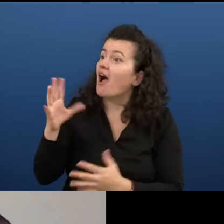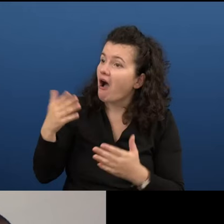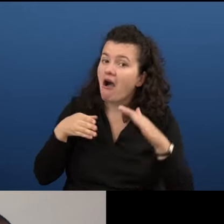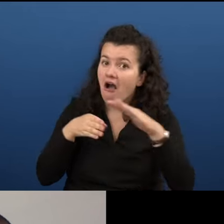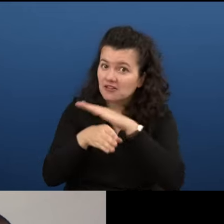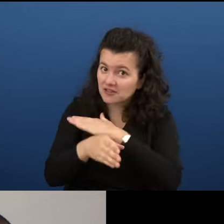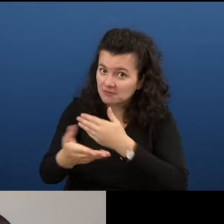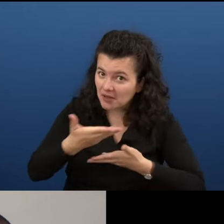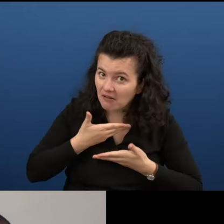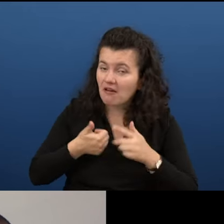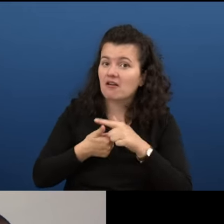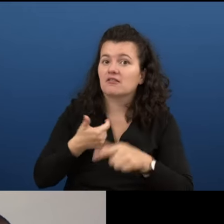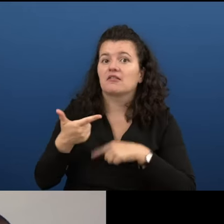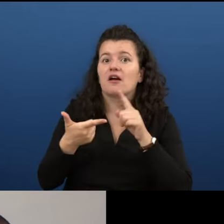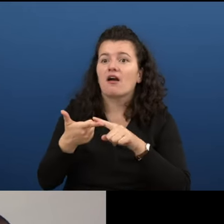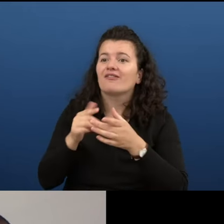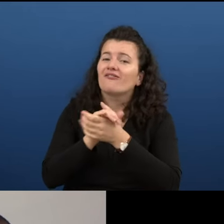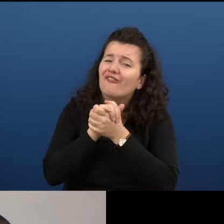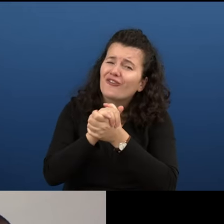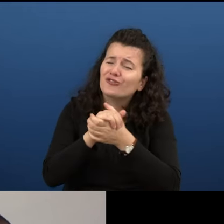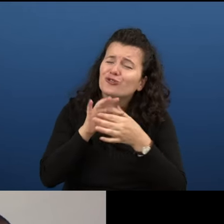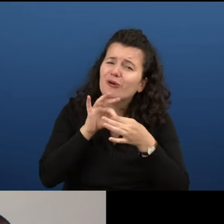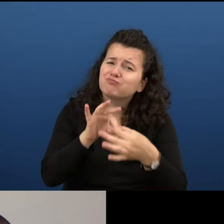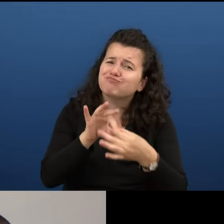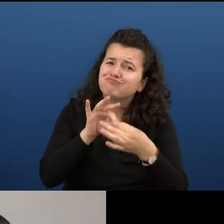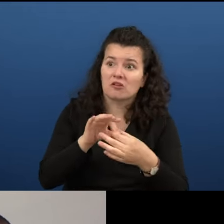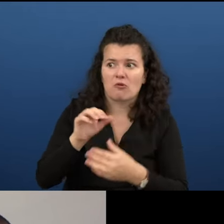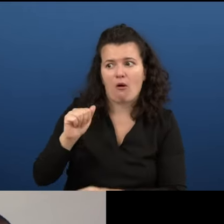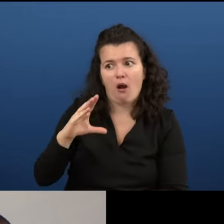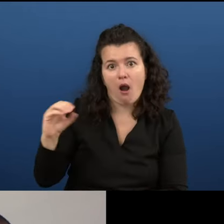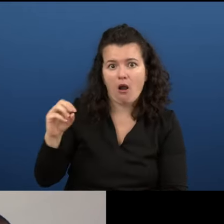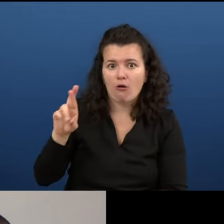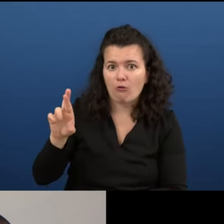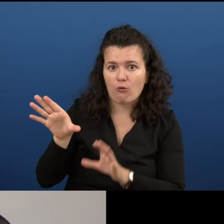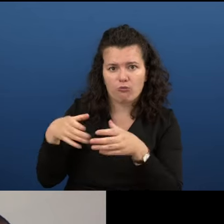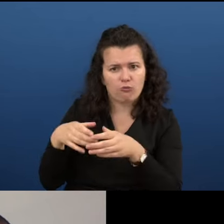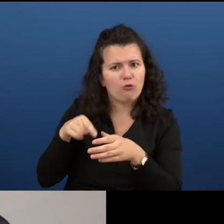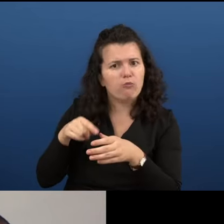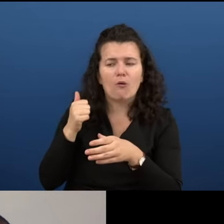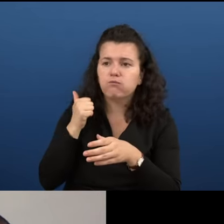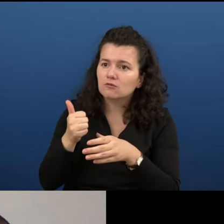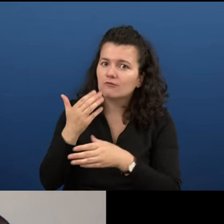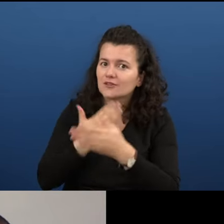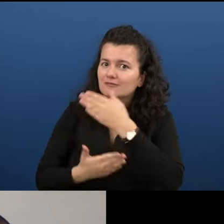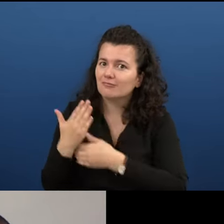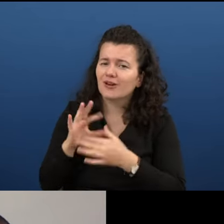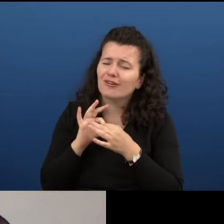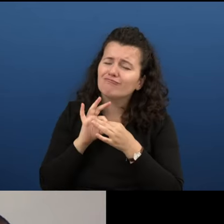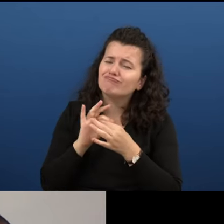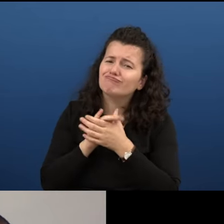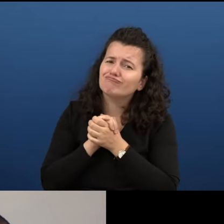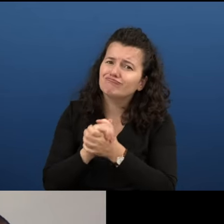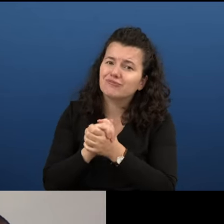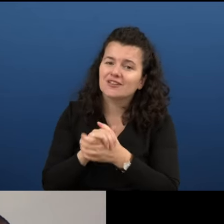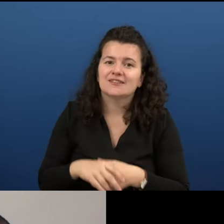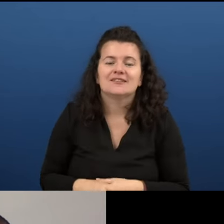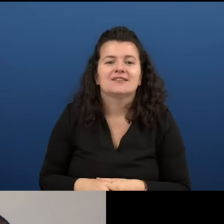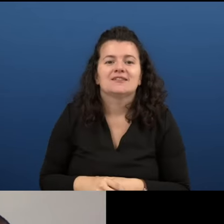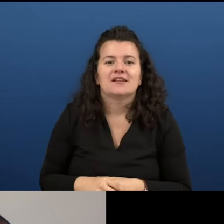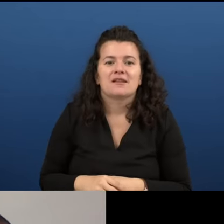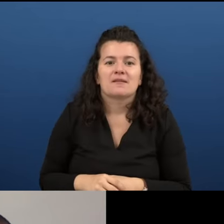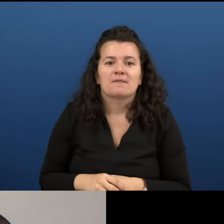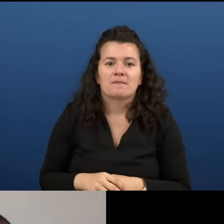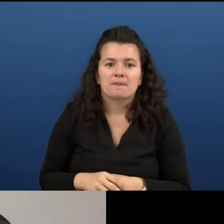is three damage a colleague Cooper 10:20:36 and keep a pulley pass on KPN who